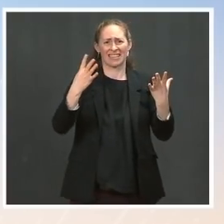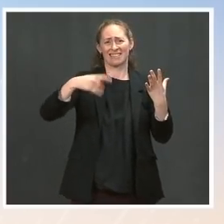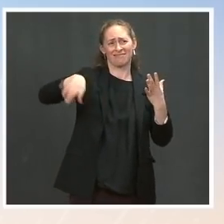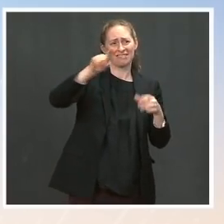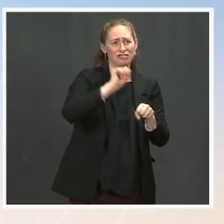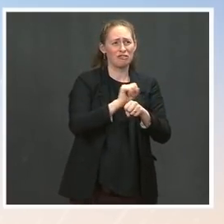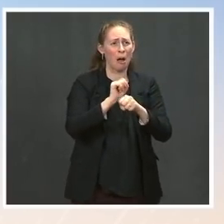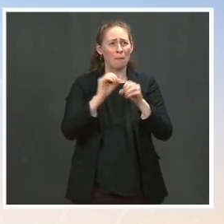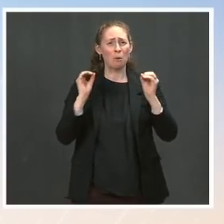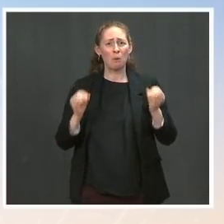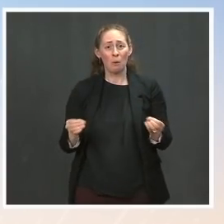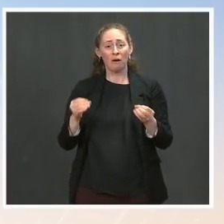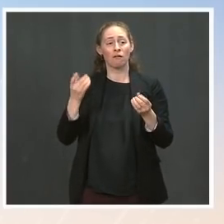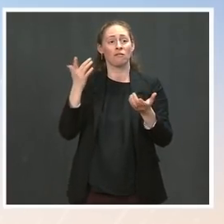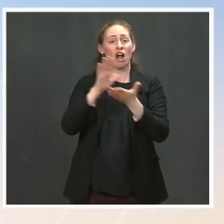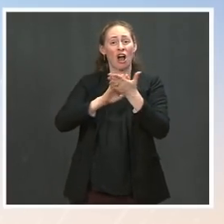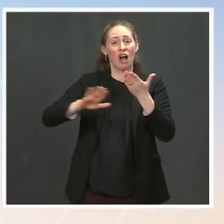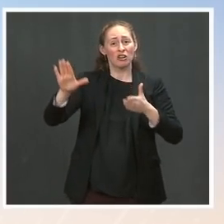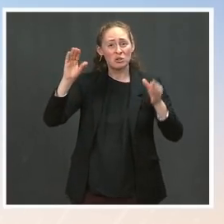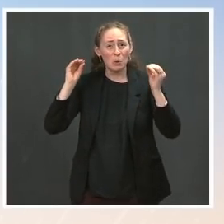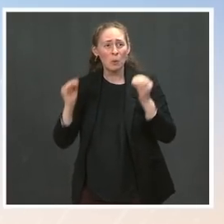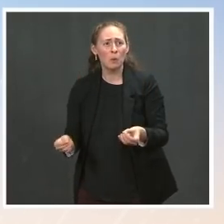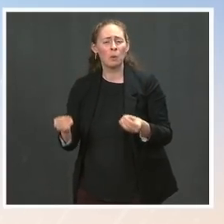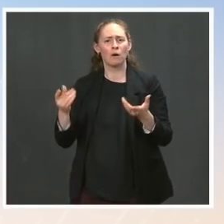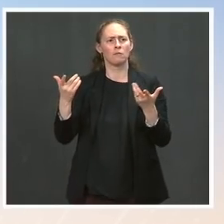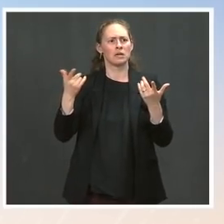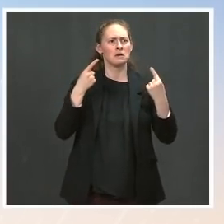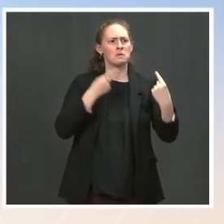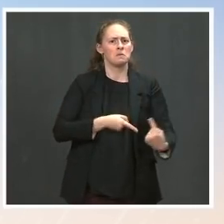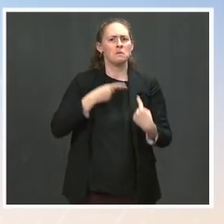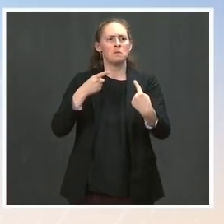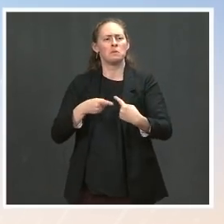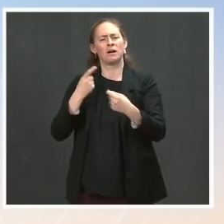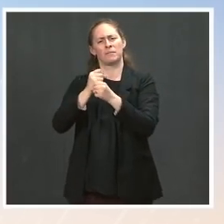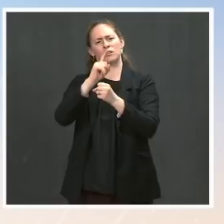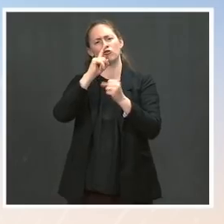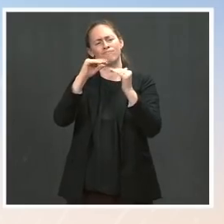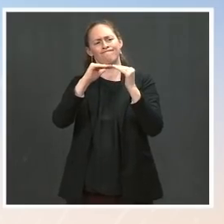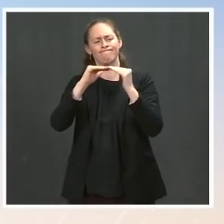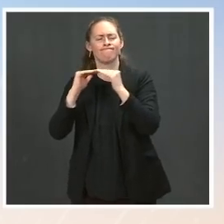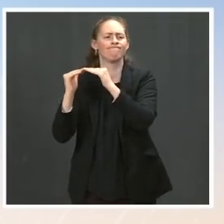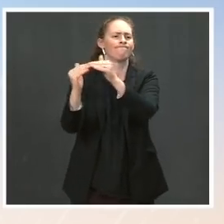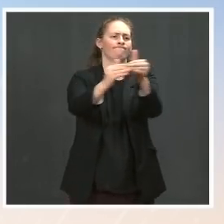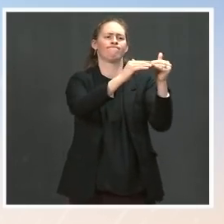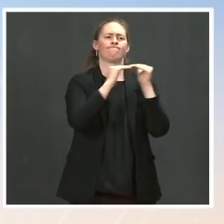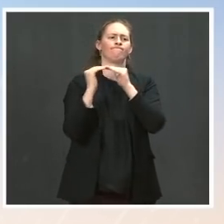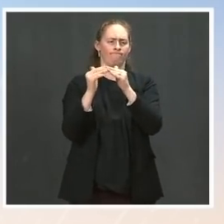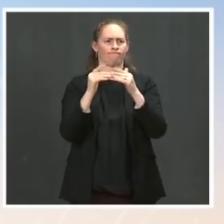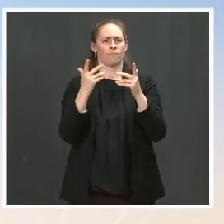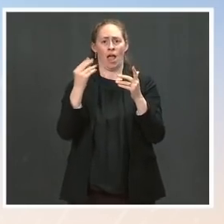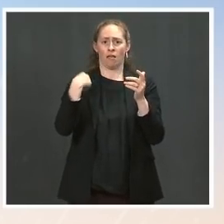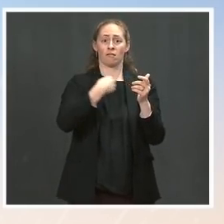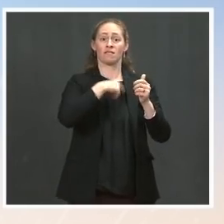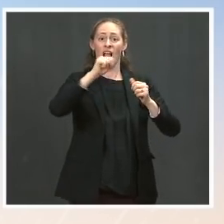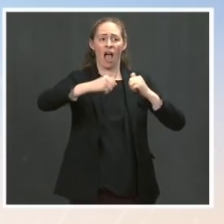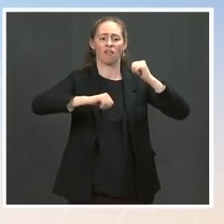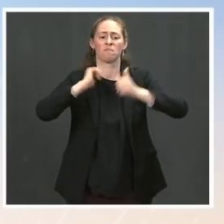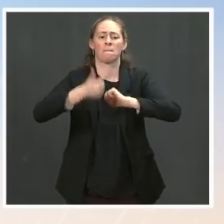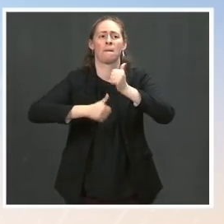on ensuring we're evening the playing field, on doing what we can to compete with China over the long term. There are disagreements about how to pay for it.